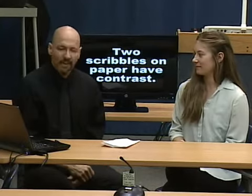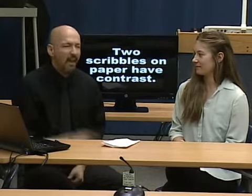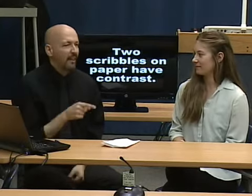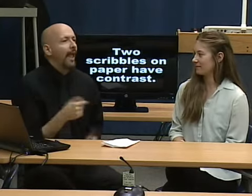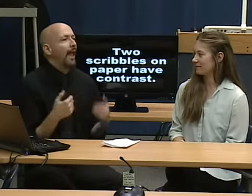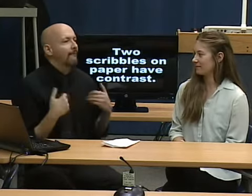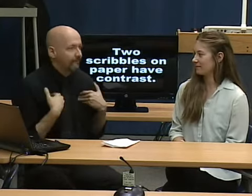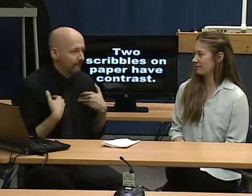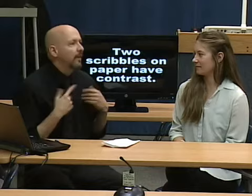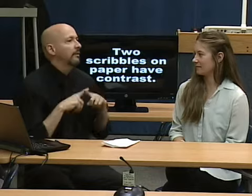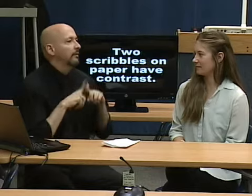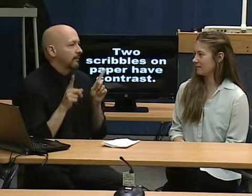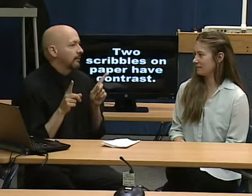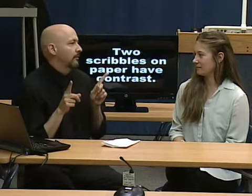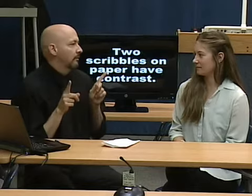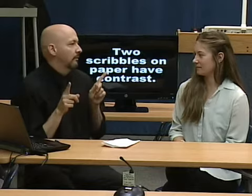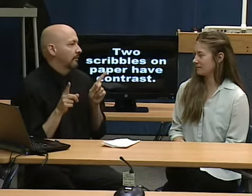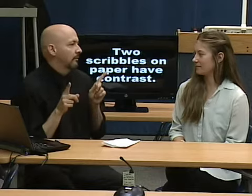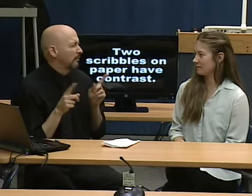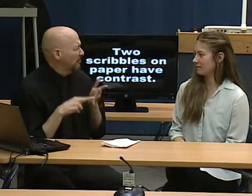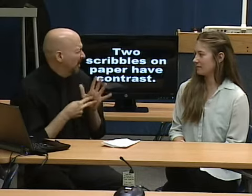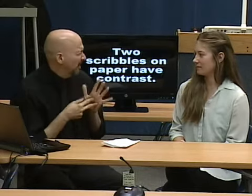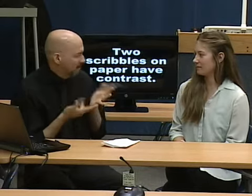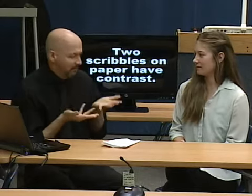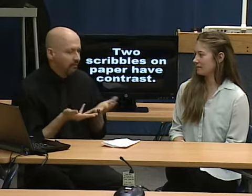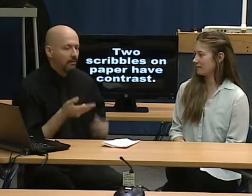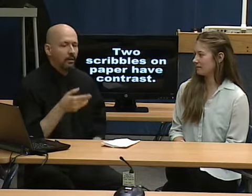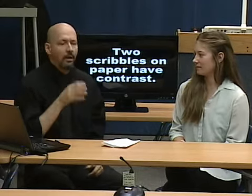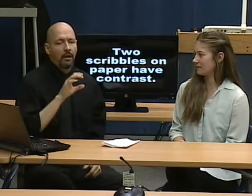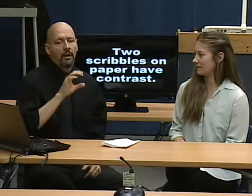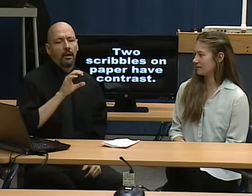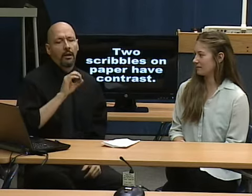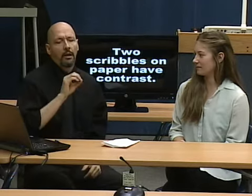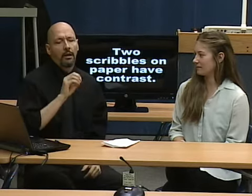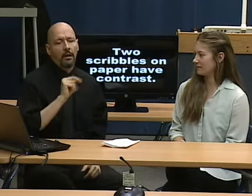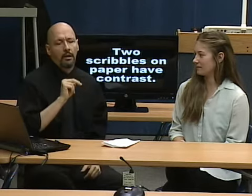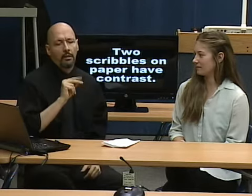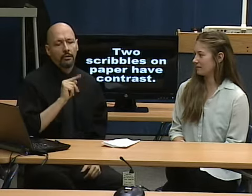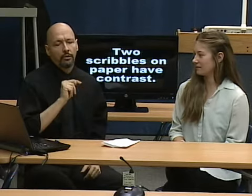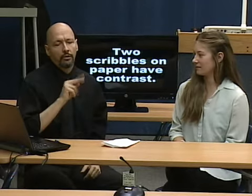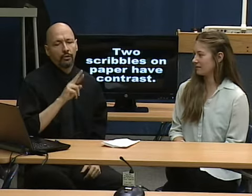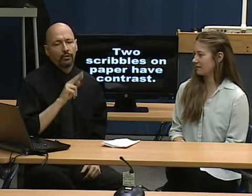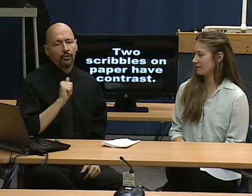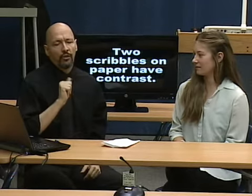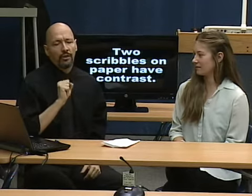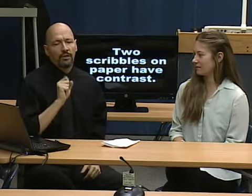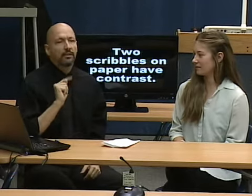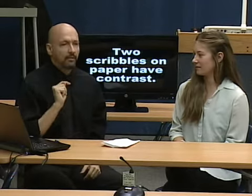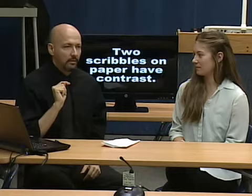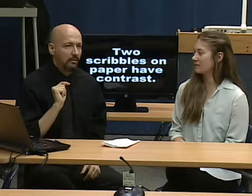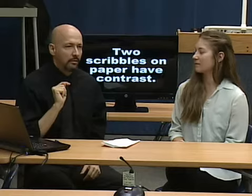They have contrast. Meaning what? C-O-N-T-R-A-S-T